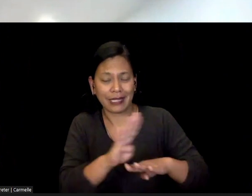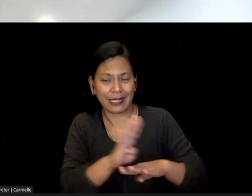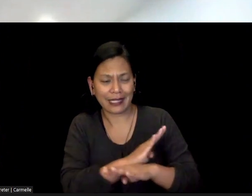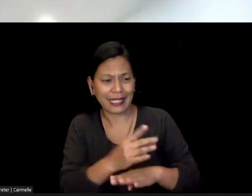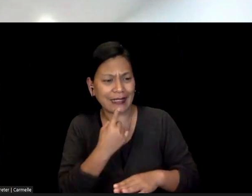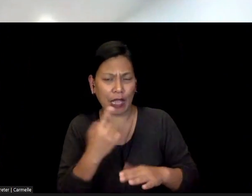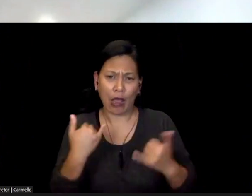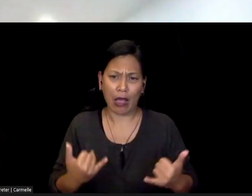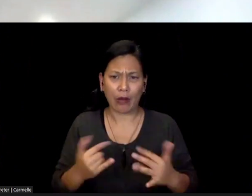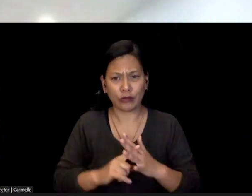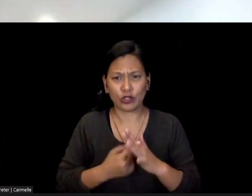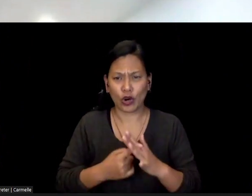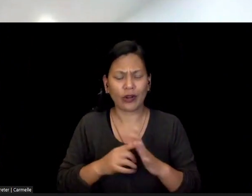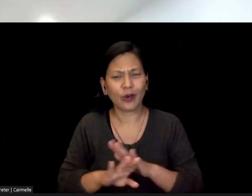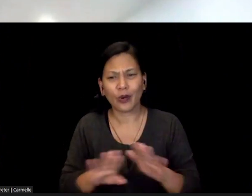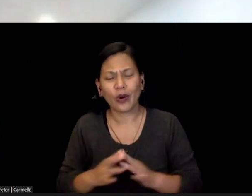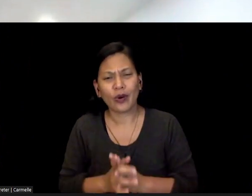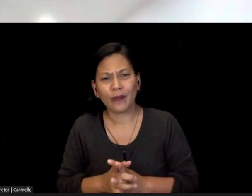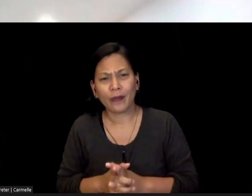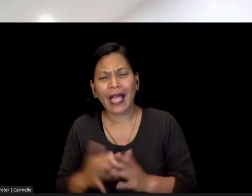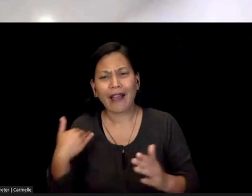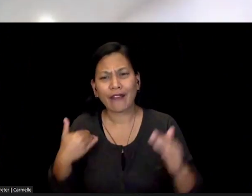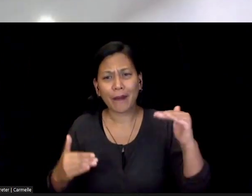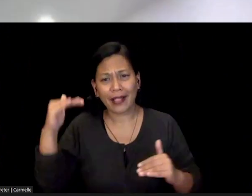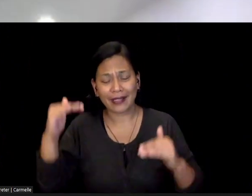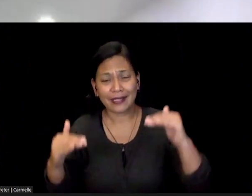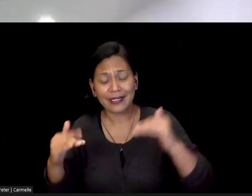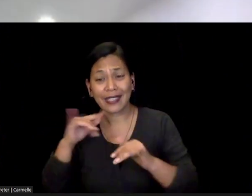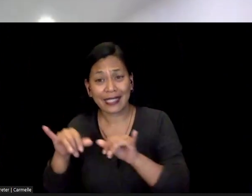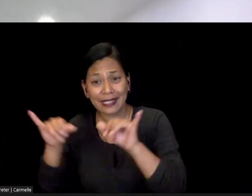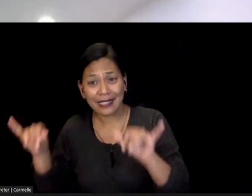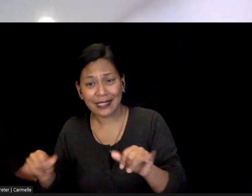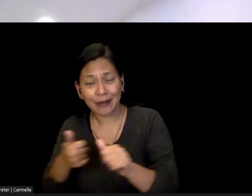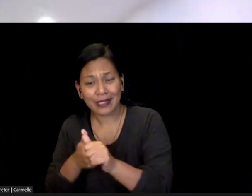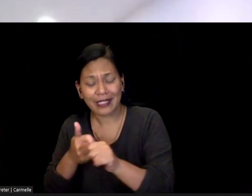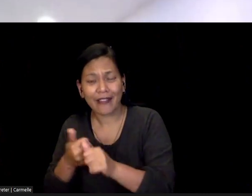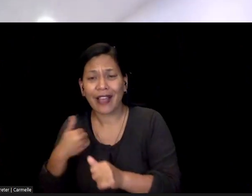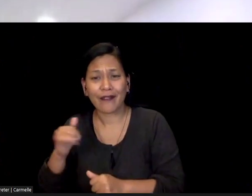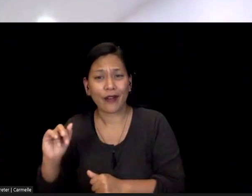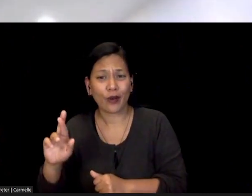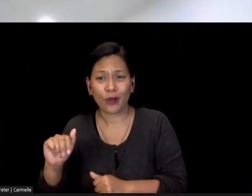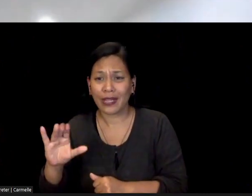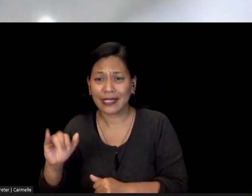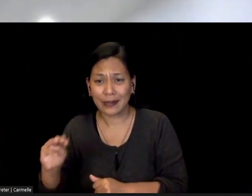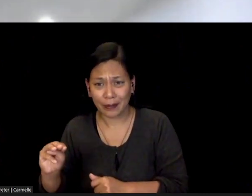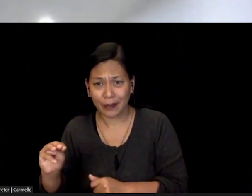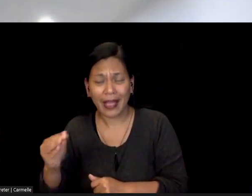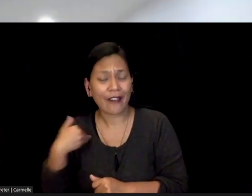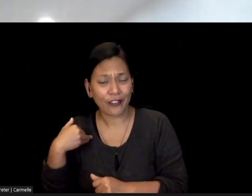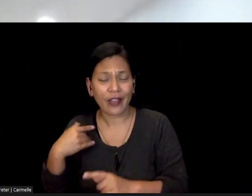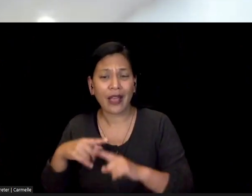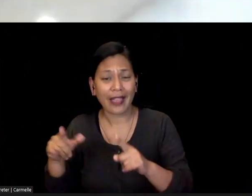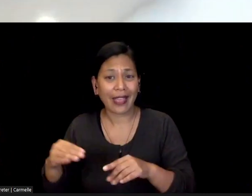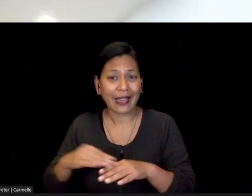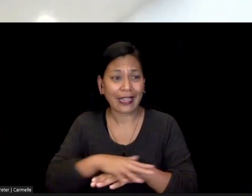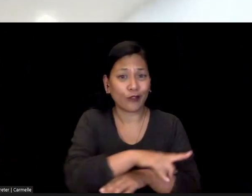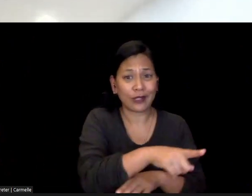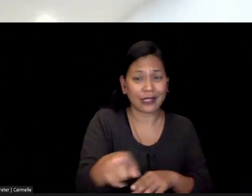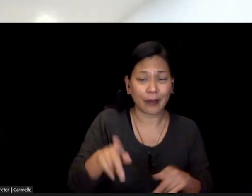So it's this balance of their systemic racism and the system that has stopped a lot of people from rising up, but we still need to balance.